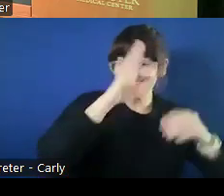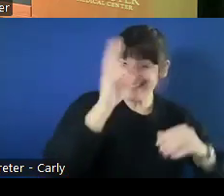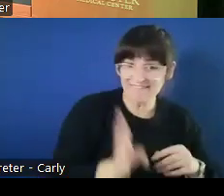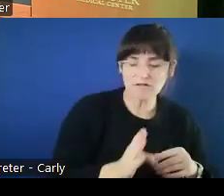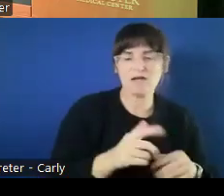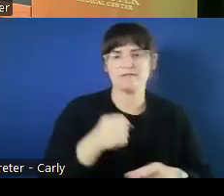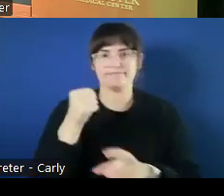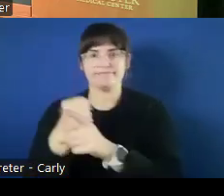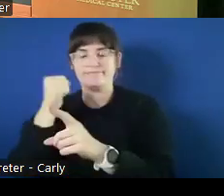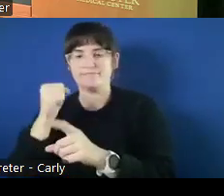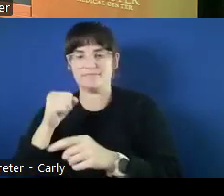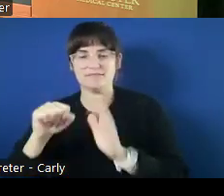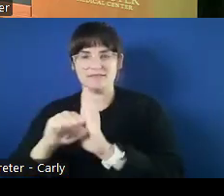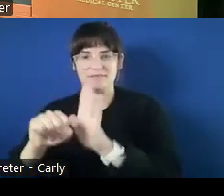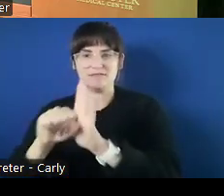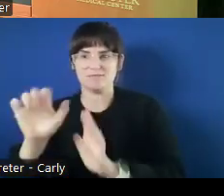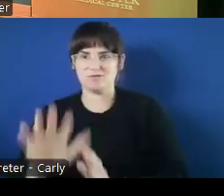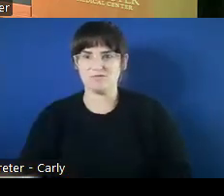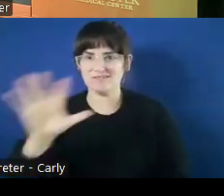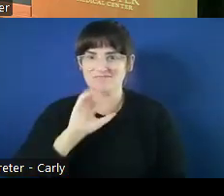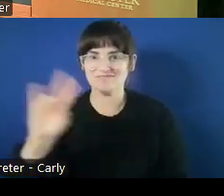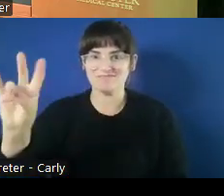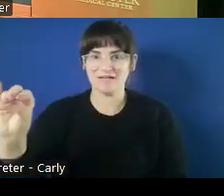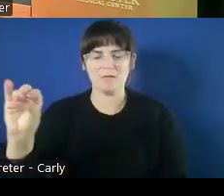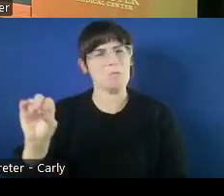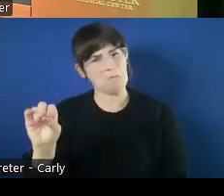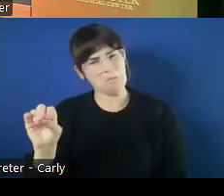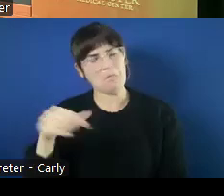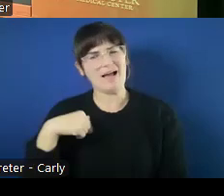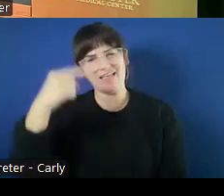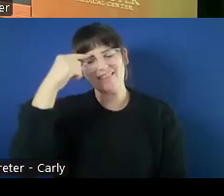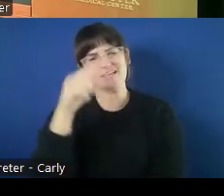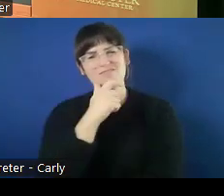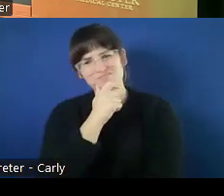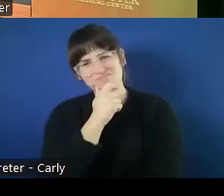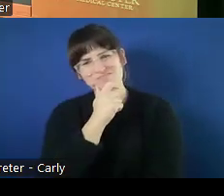symptoms when they're 70 years old that's going to at least make me think about it and wonder whether